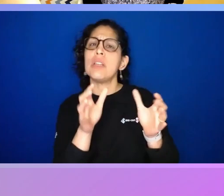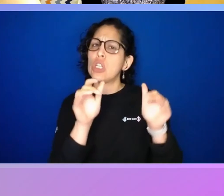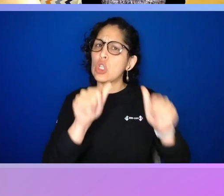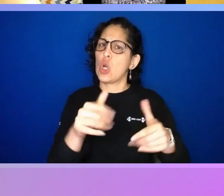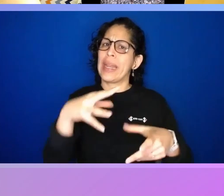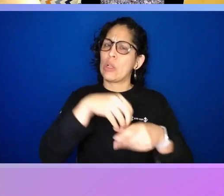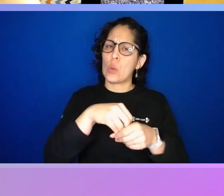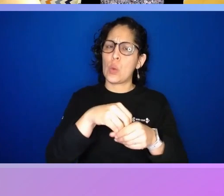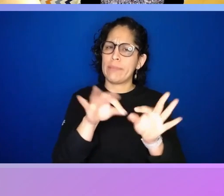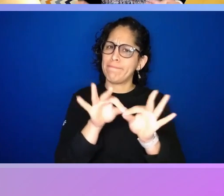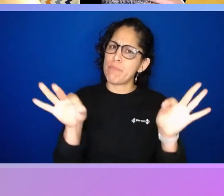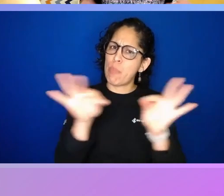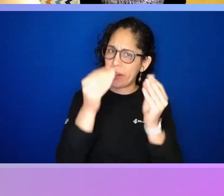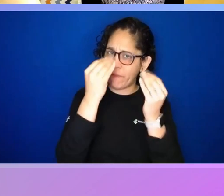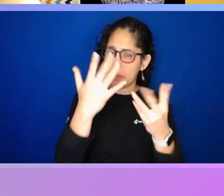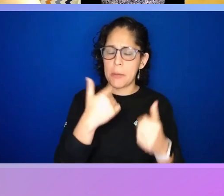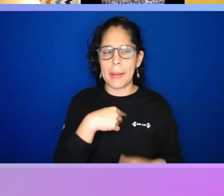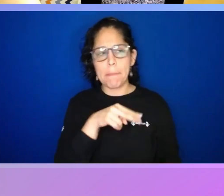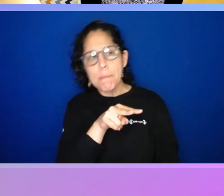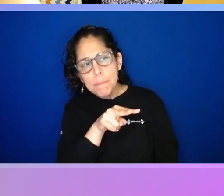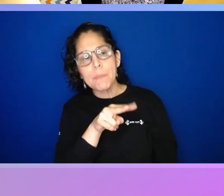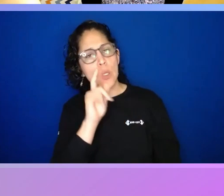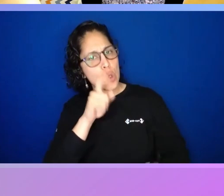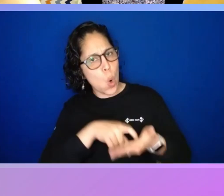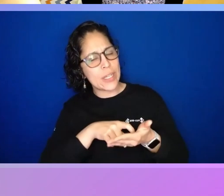mentioned already, alternative text is not enough, it needs